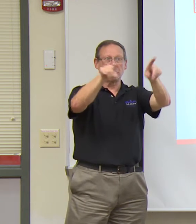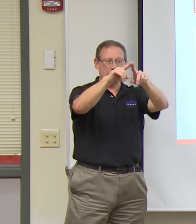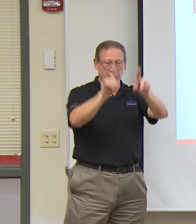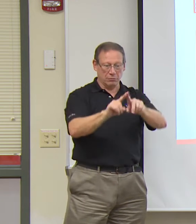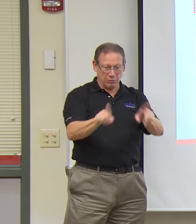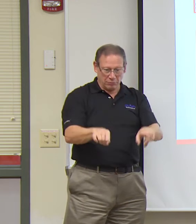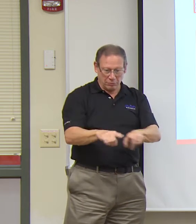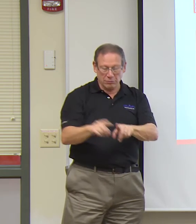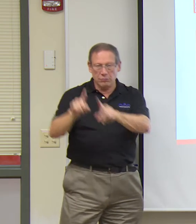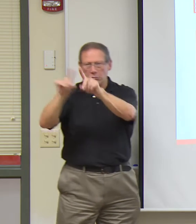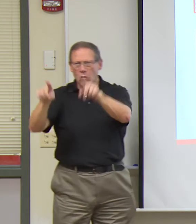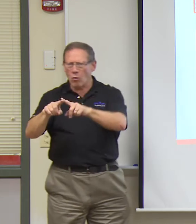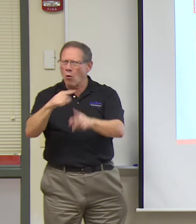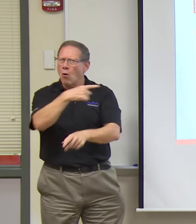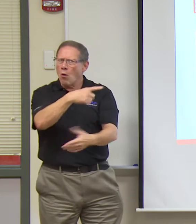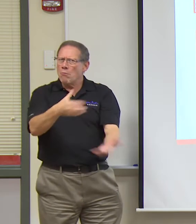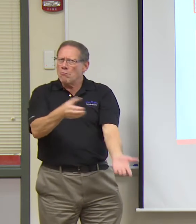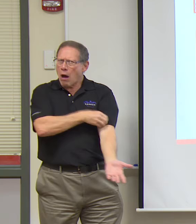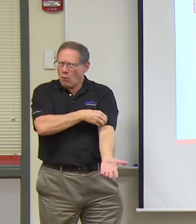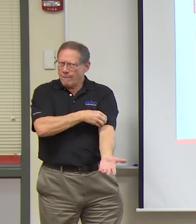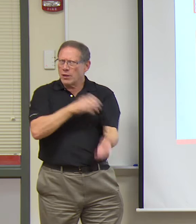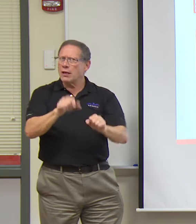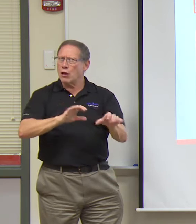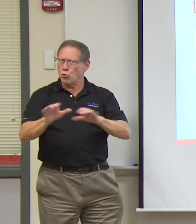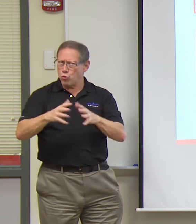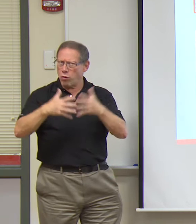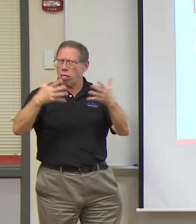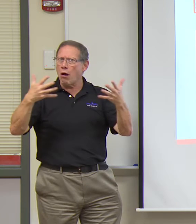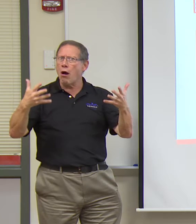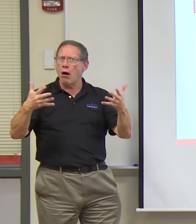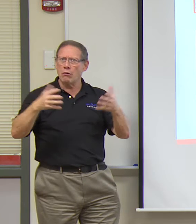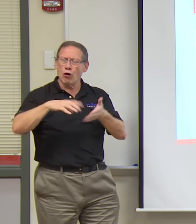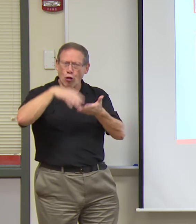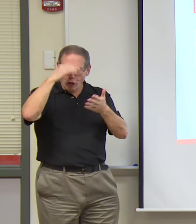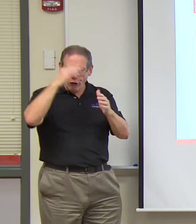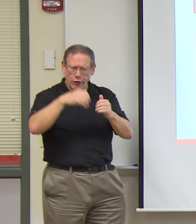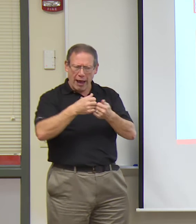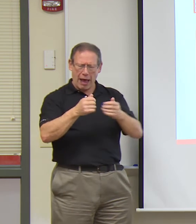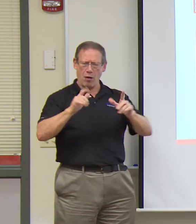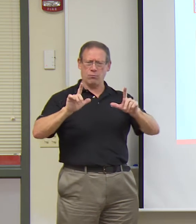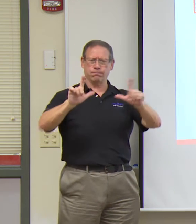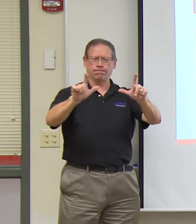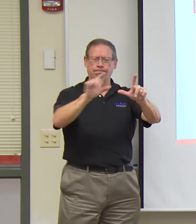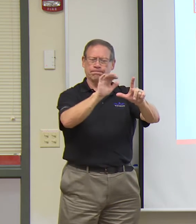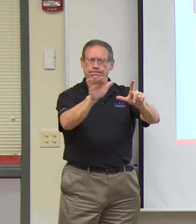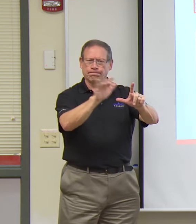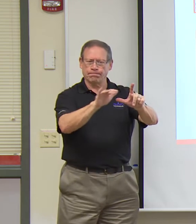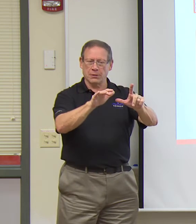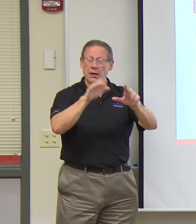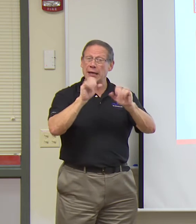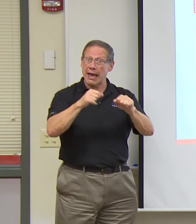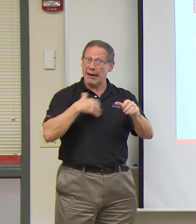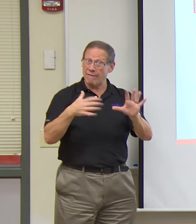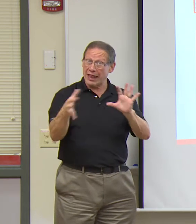And it's really just a matter of learning how to set those up, and these could have internal and external links with them.